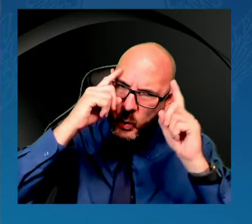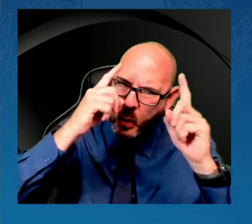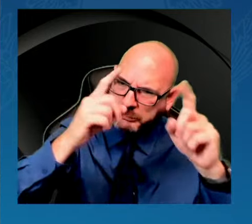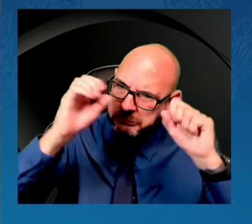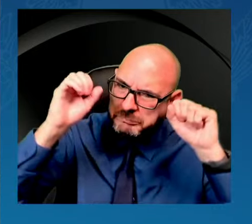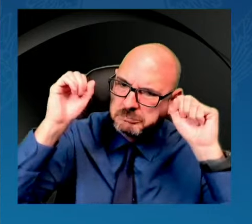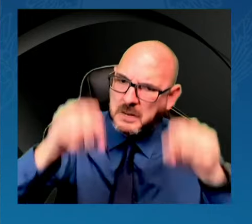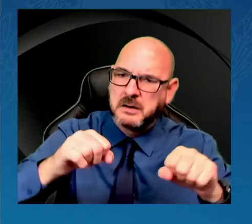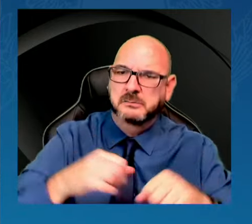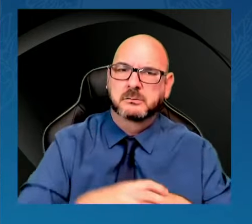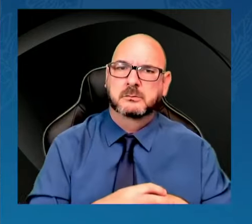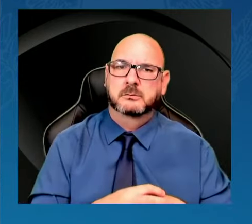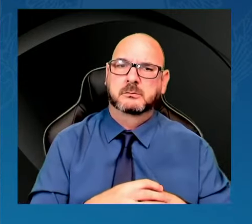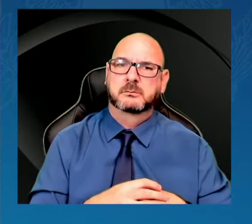that we need to to save our planet.